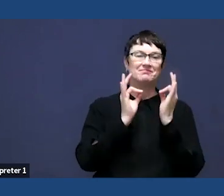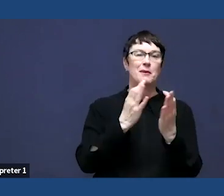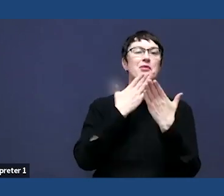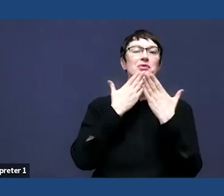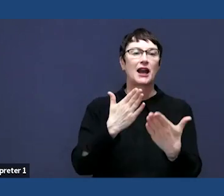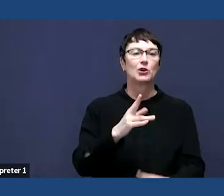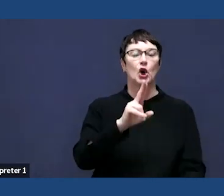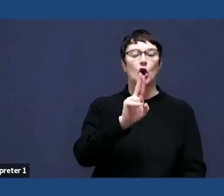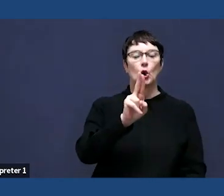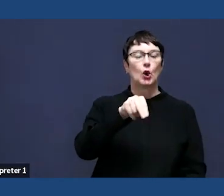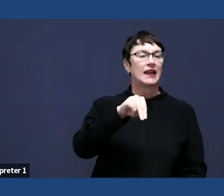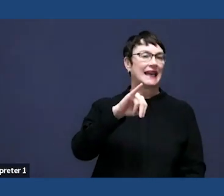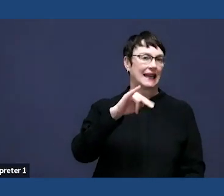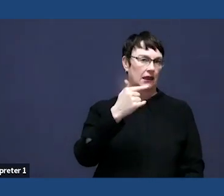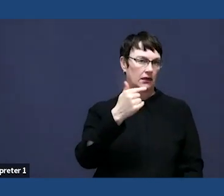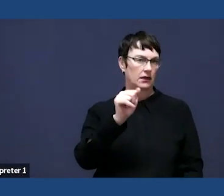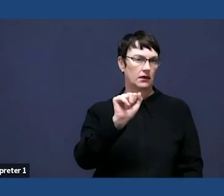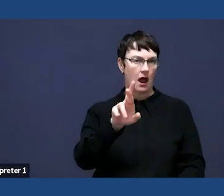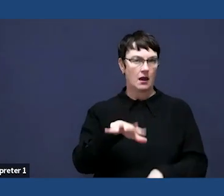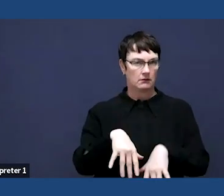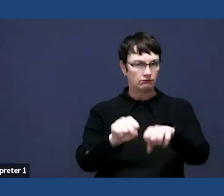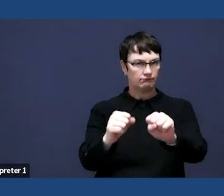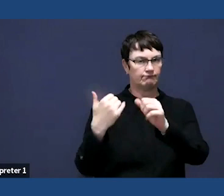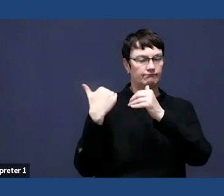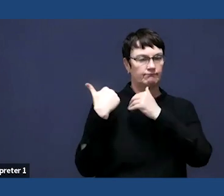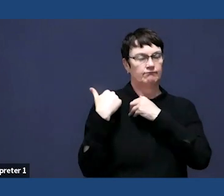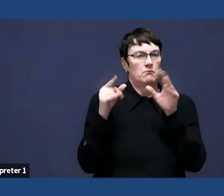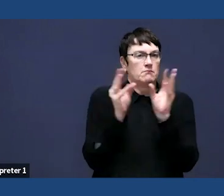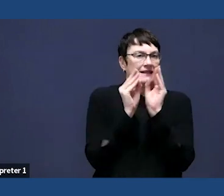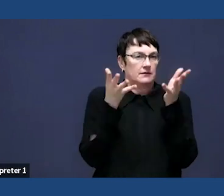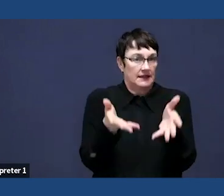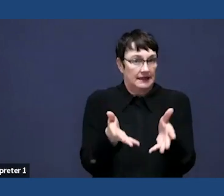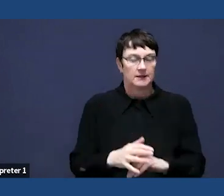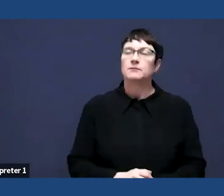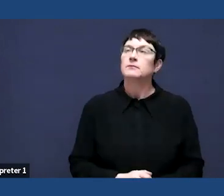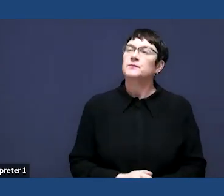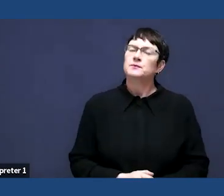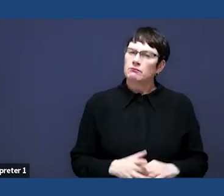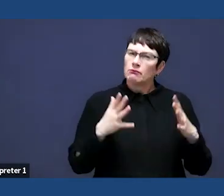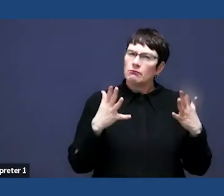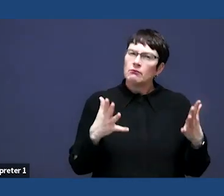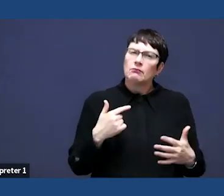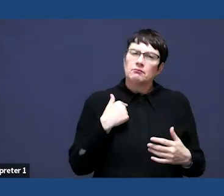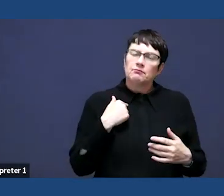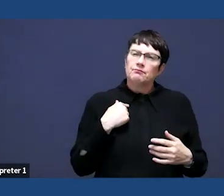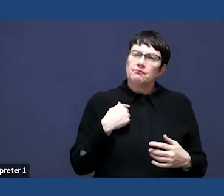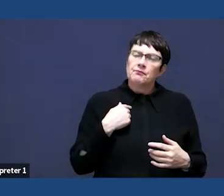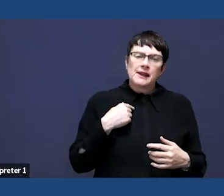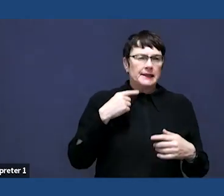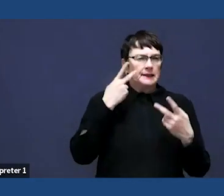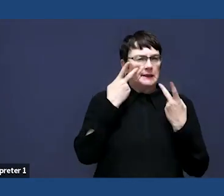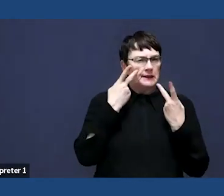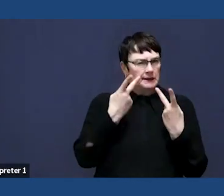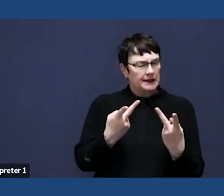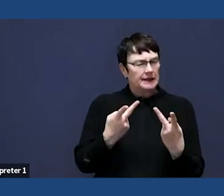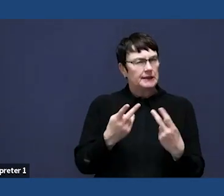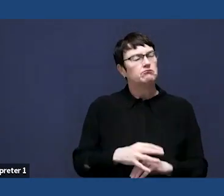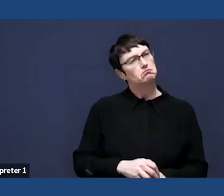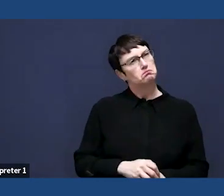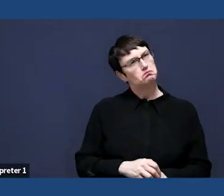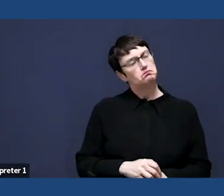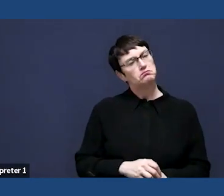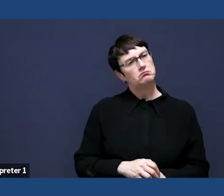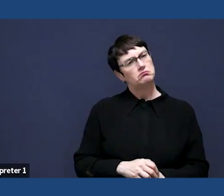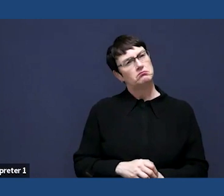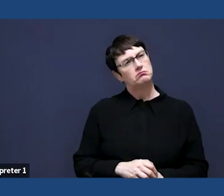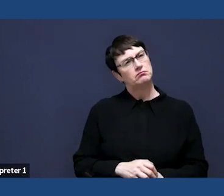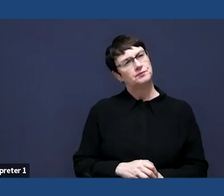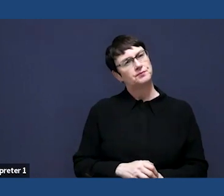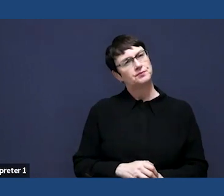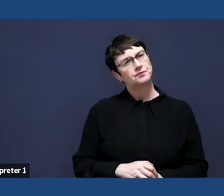It looks like very obvious conclusion is at this point in time the Convention on the Rights